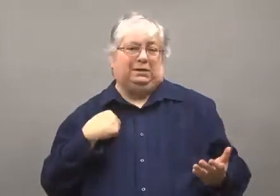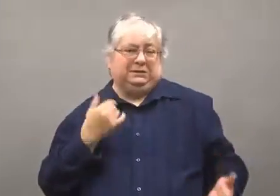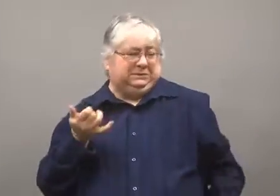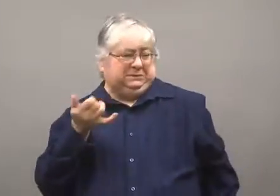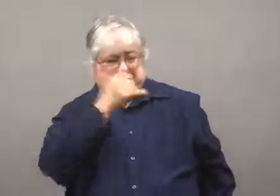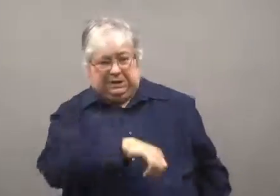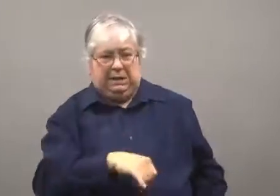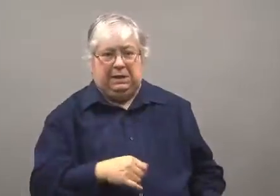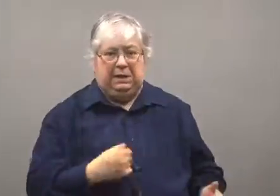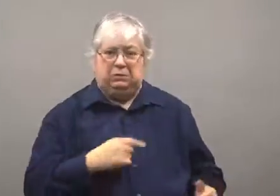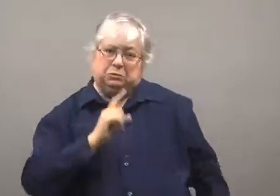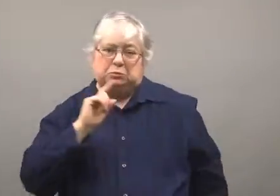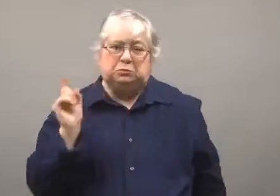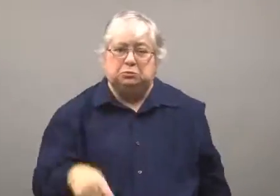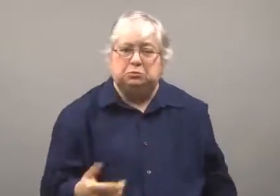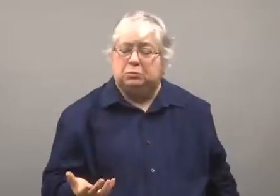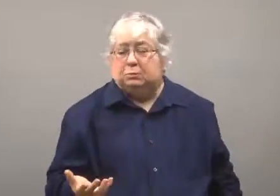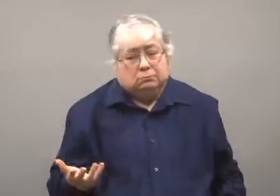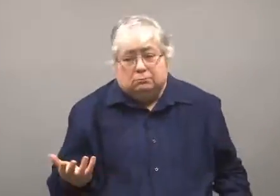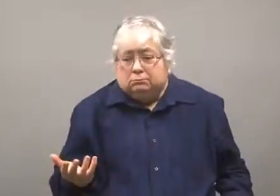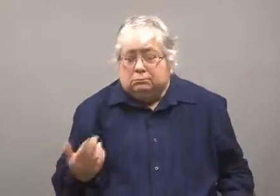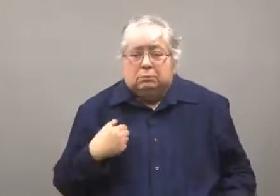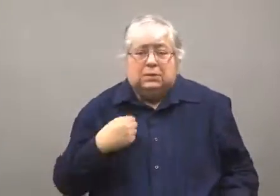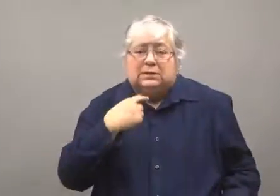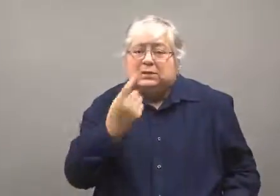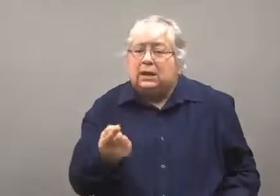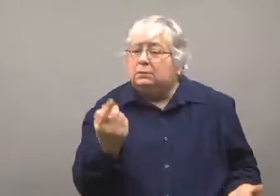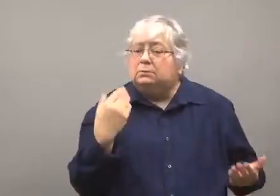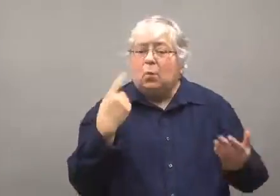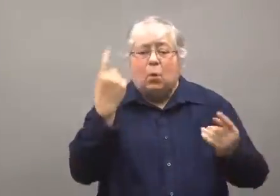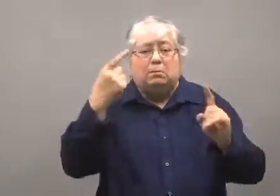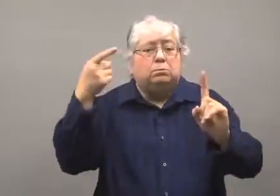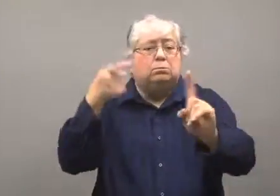or was being irresponsible. He said he had one thing to say to them.